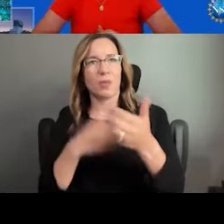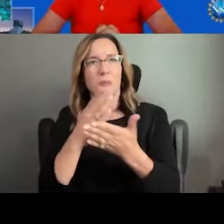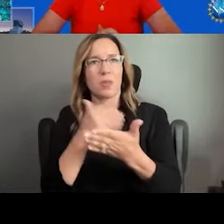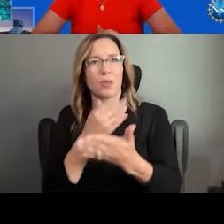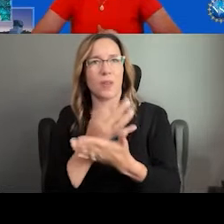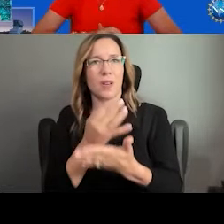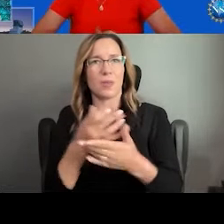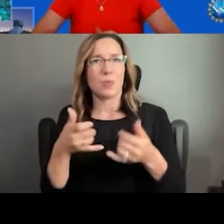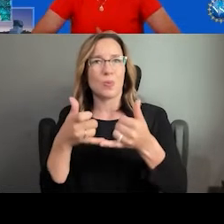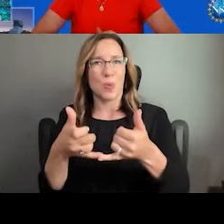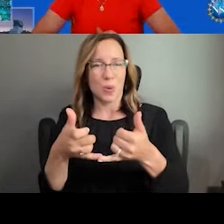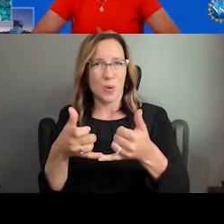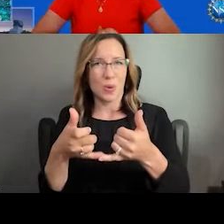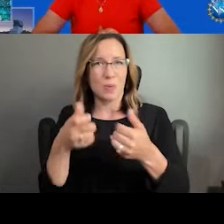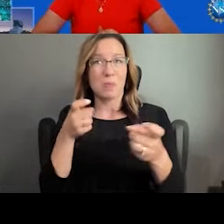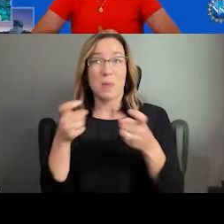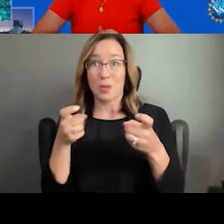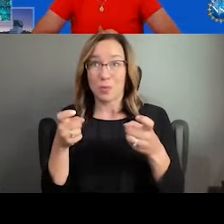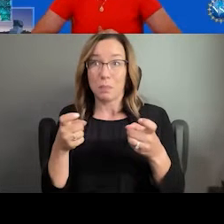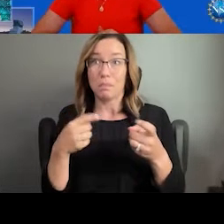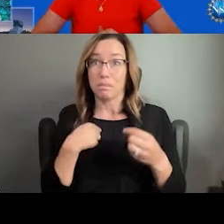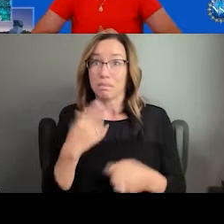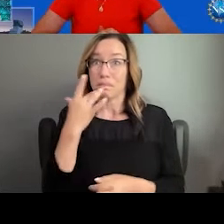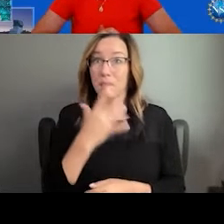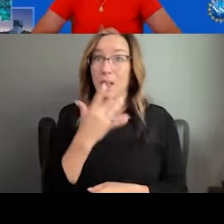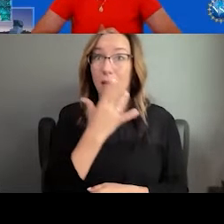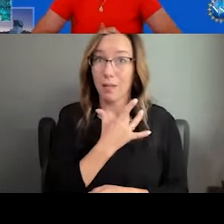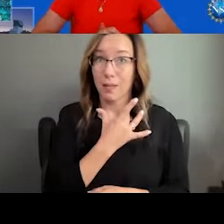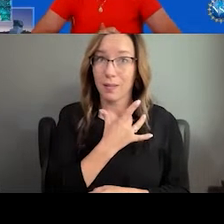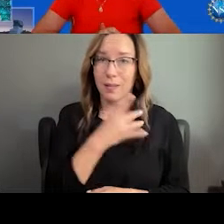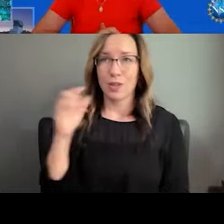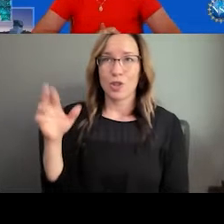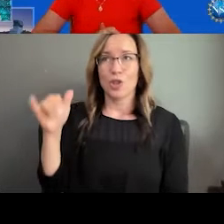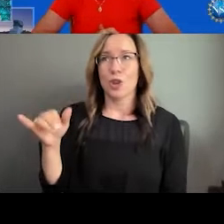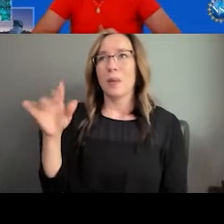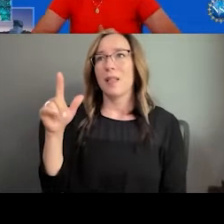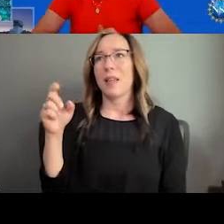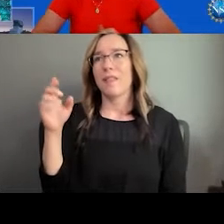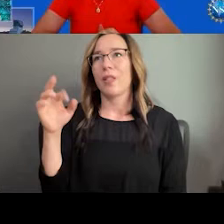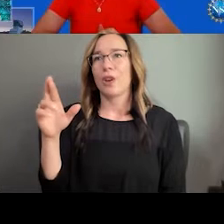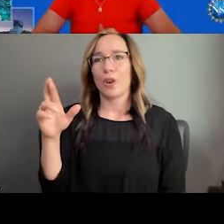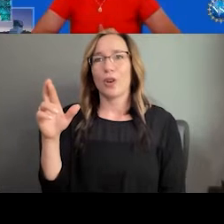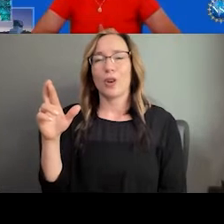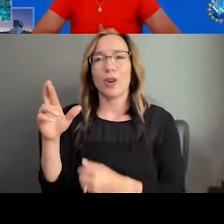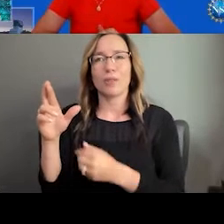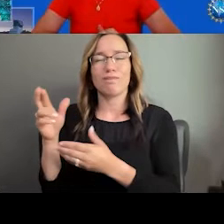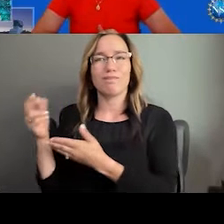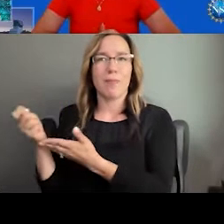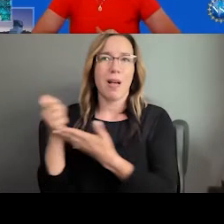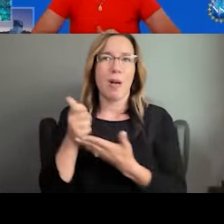I am very fortunate to have Mr. Jeremy Leffler help me with the outreach that we run for all